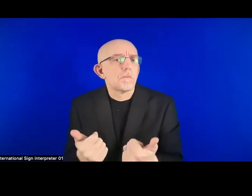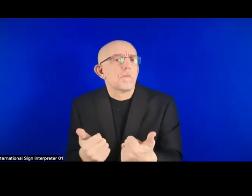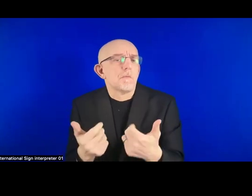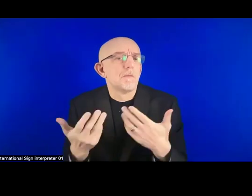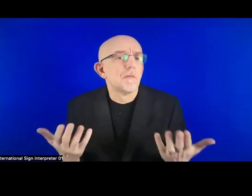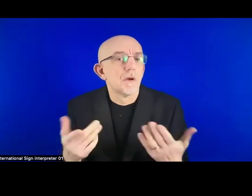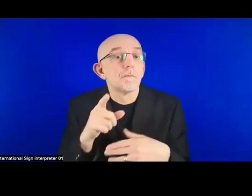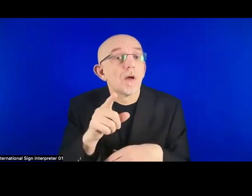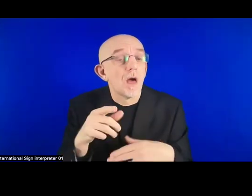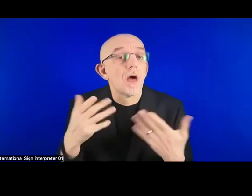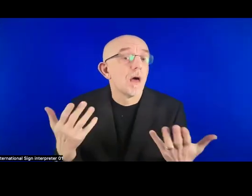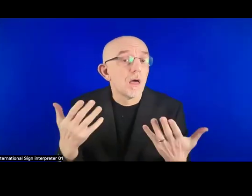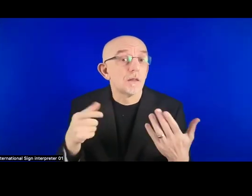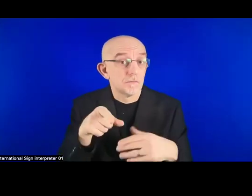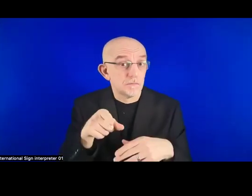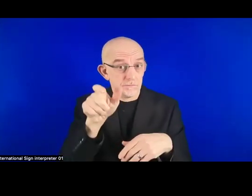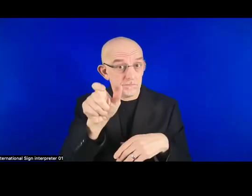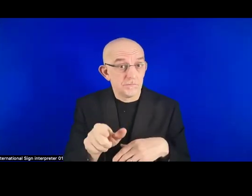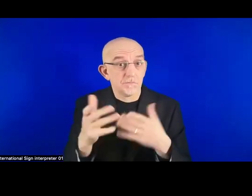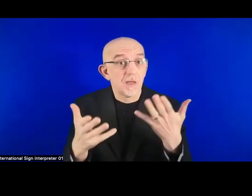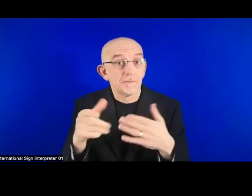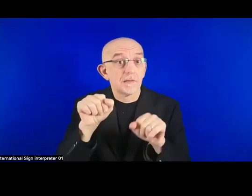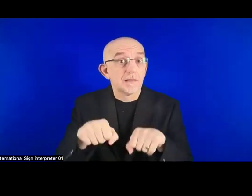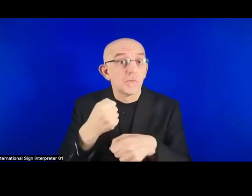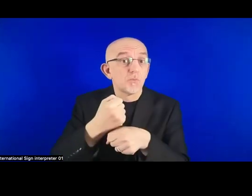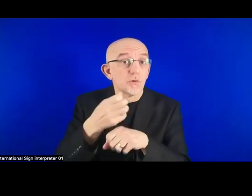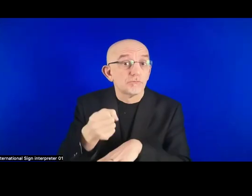fellowship. And if they have additional secondments that are not currently on our